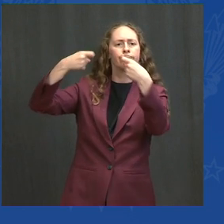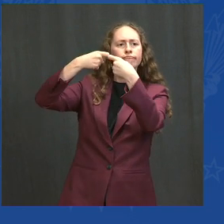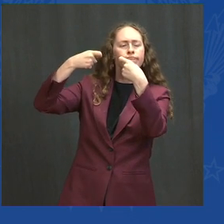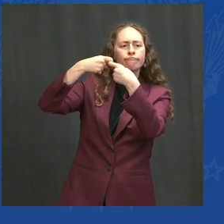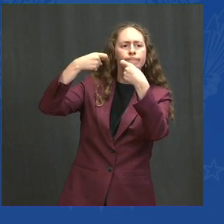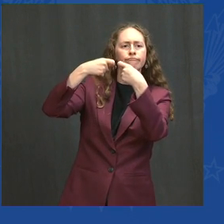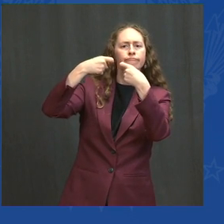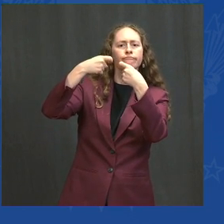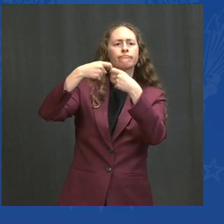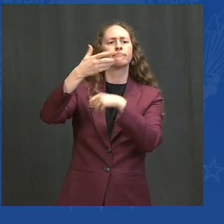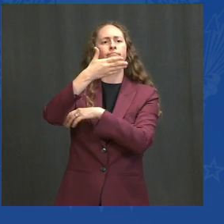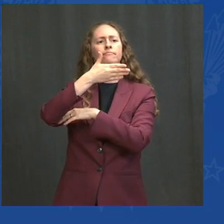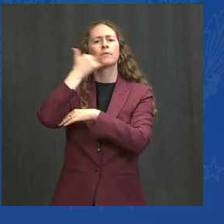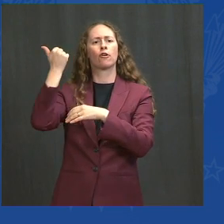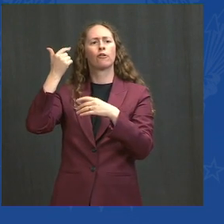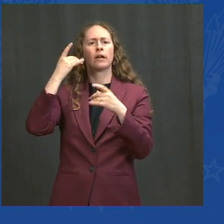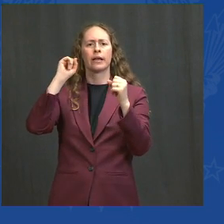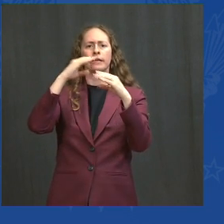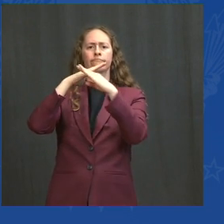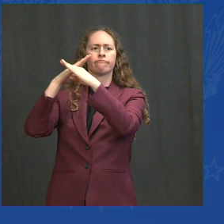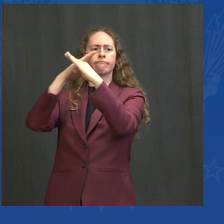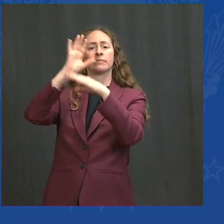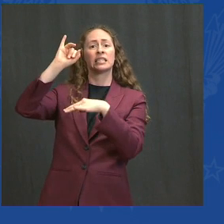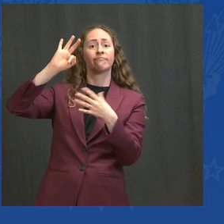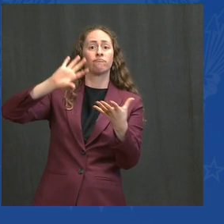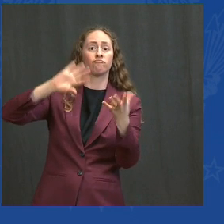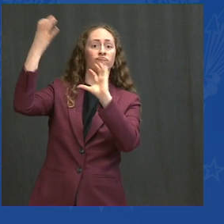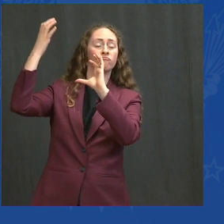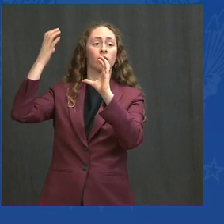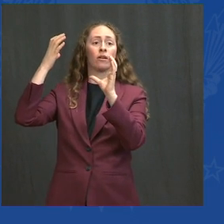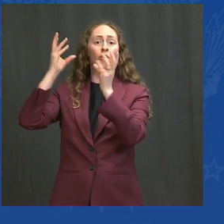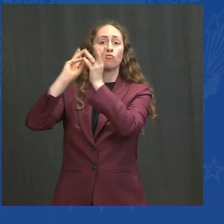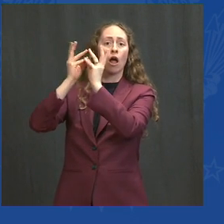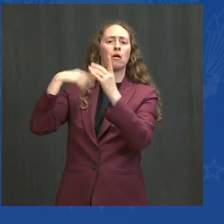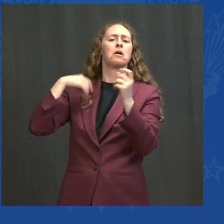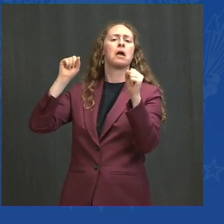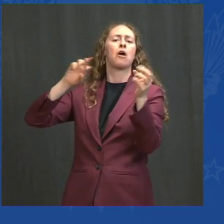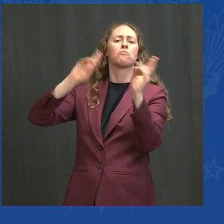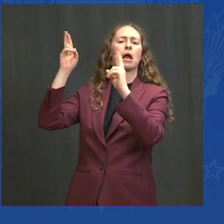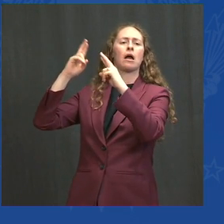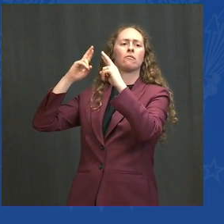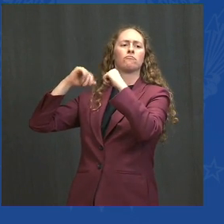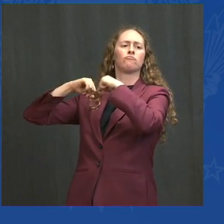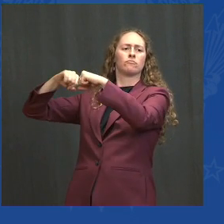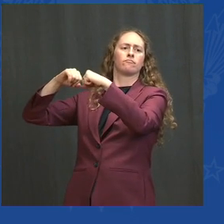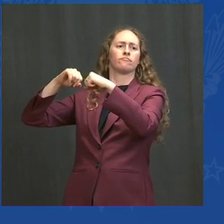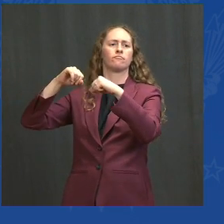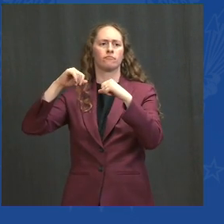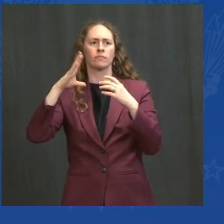resilient against bad actors who try to hack and attack the grid. Because I just spent a lot of time in Europe